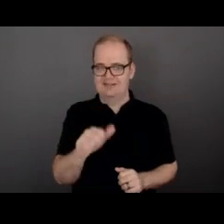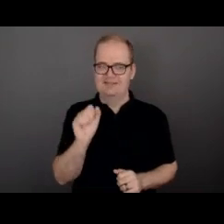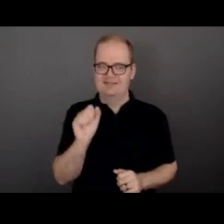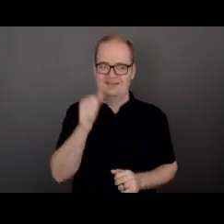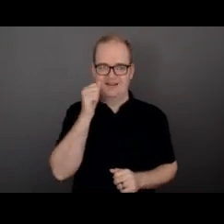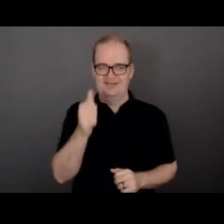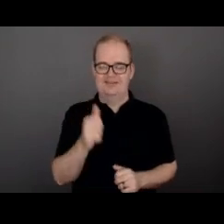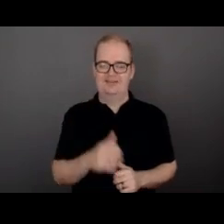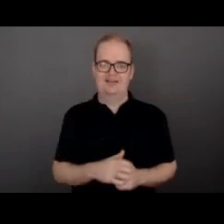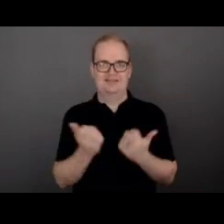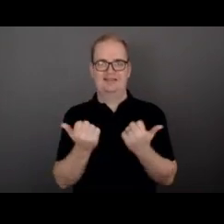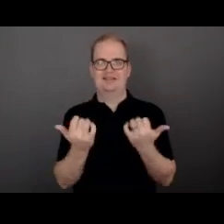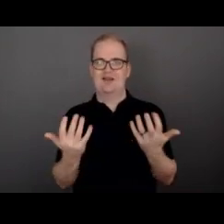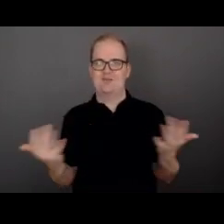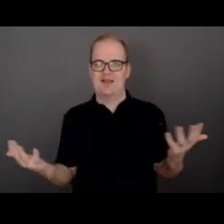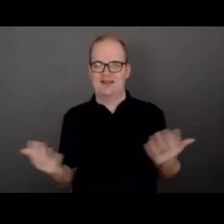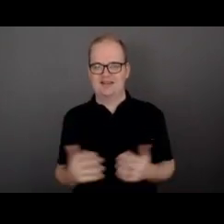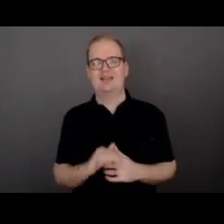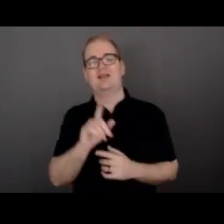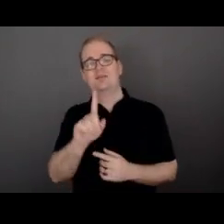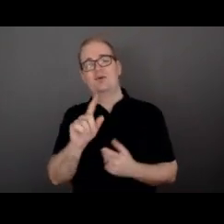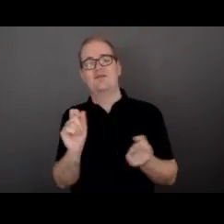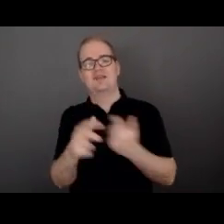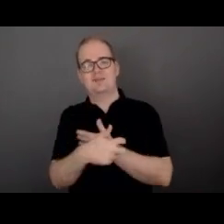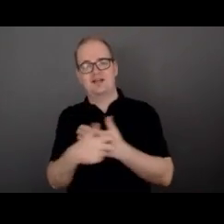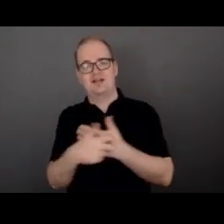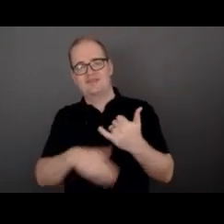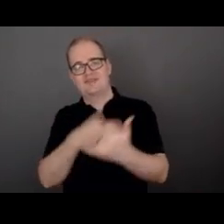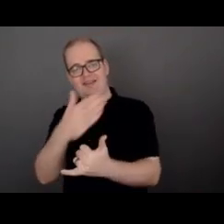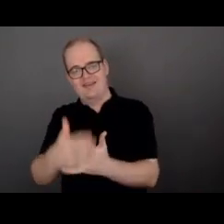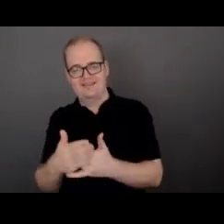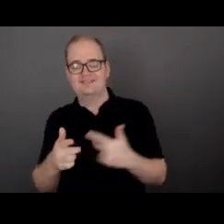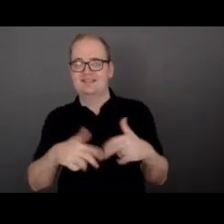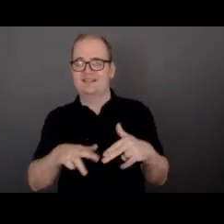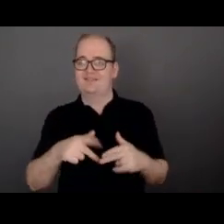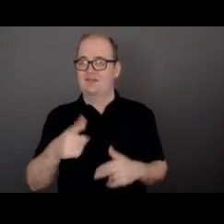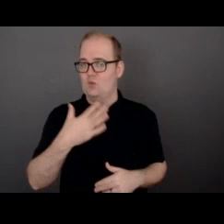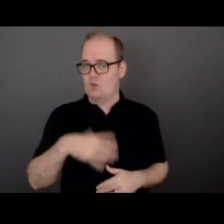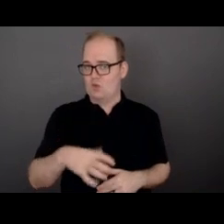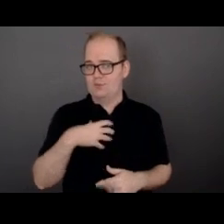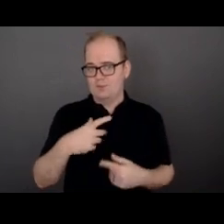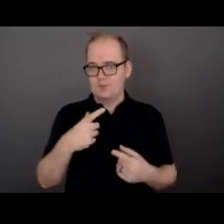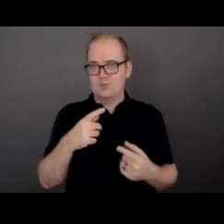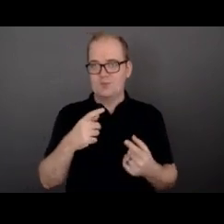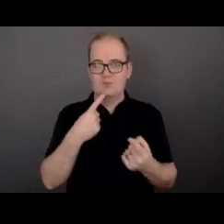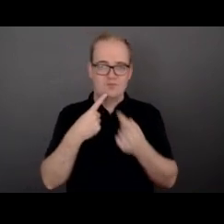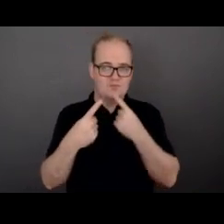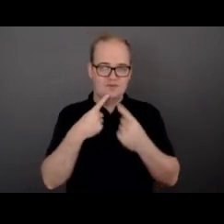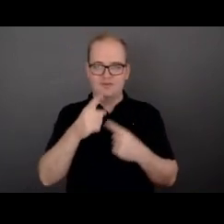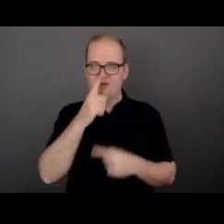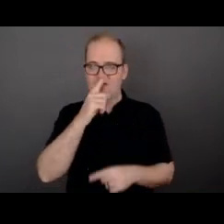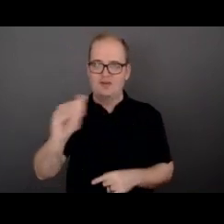We do have an email address at the end. So, please >> Always happy to have a chat. email or call up and continue the conversation.